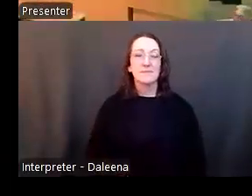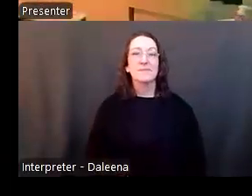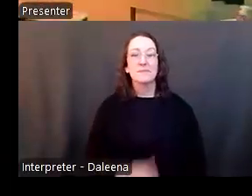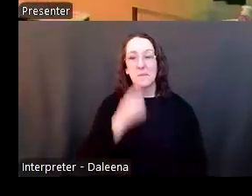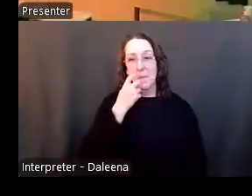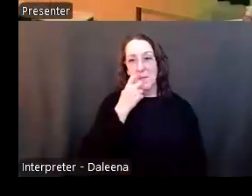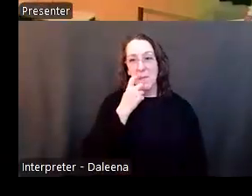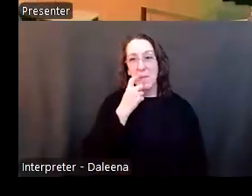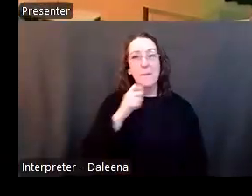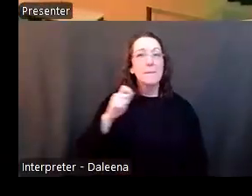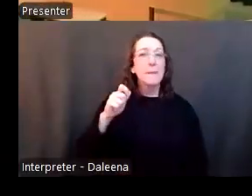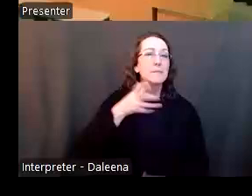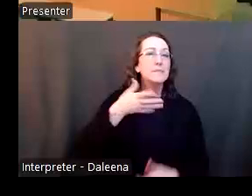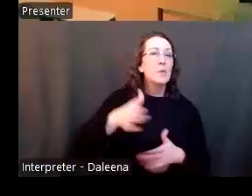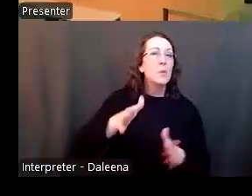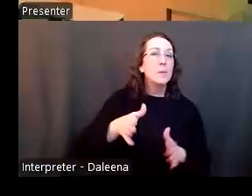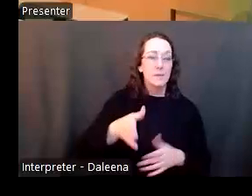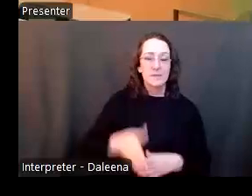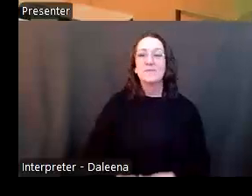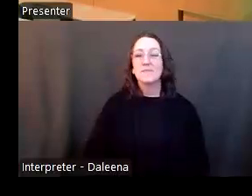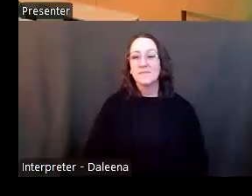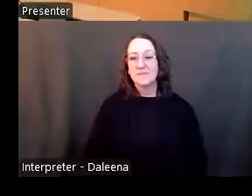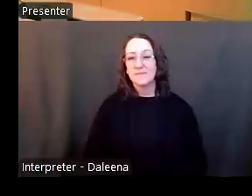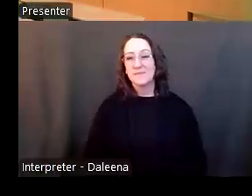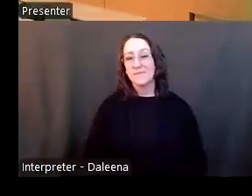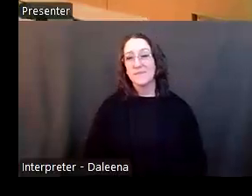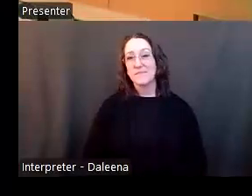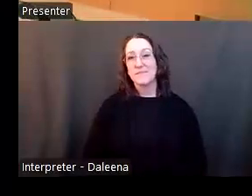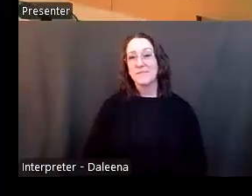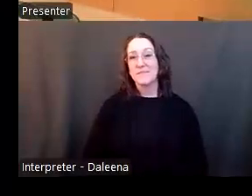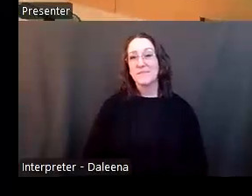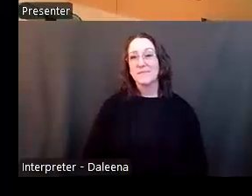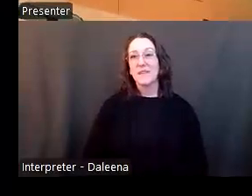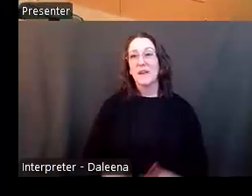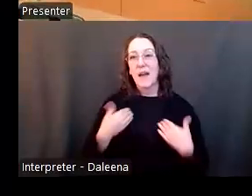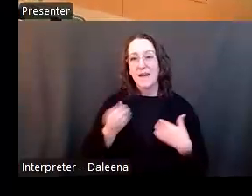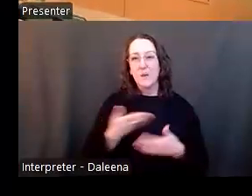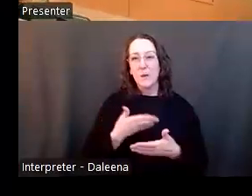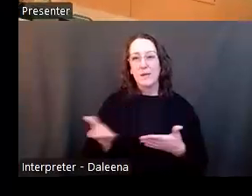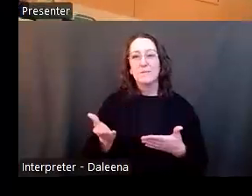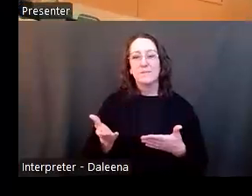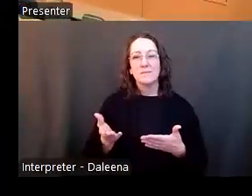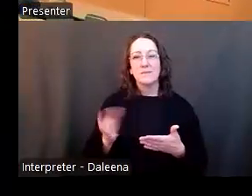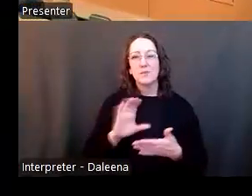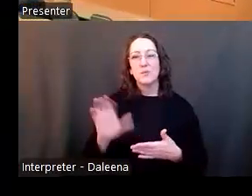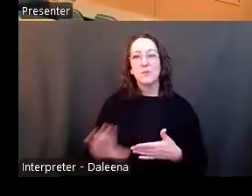microphones in the room for people who want to ask questions here and we have a few things in the zoom while we wait for